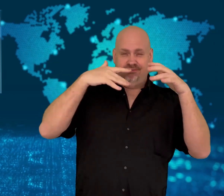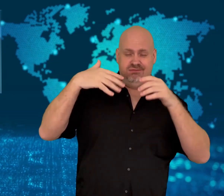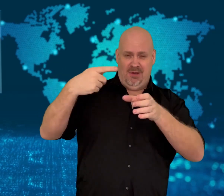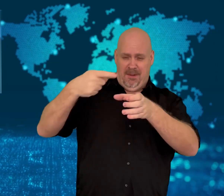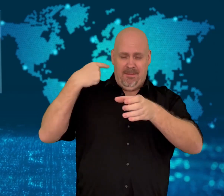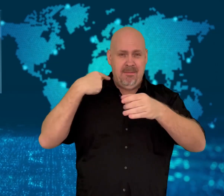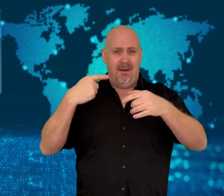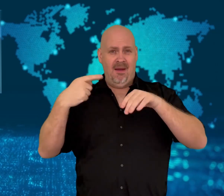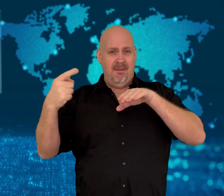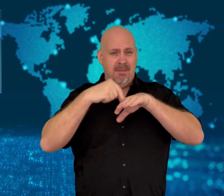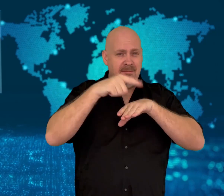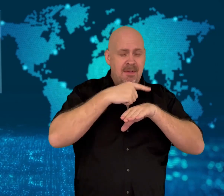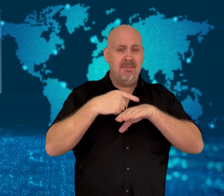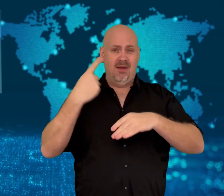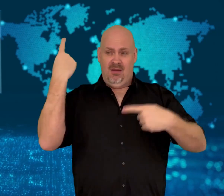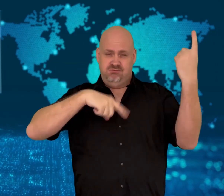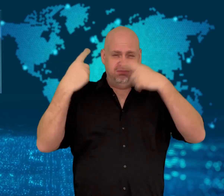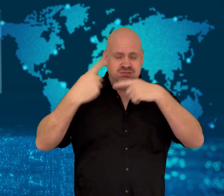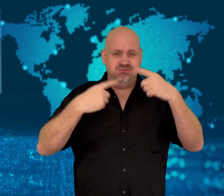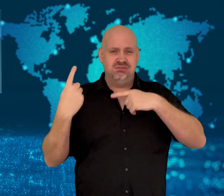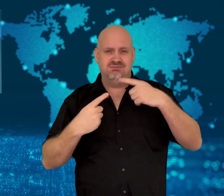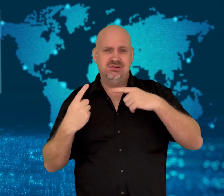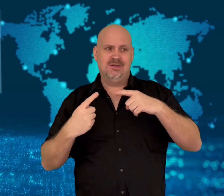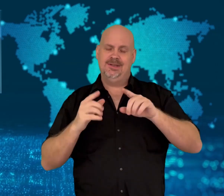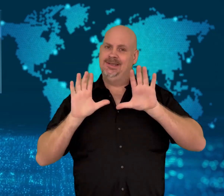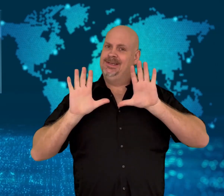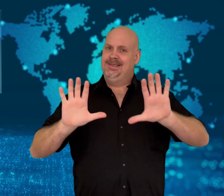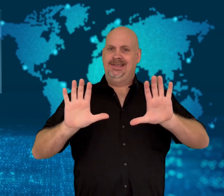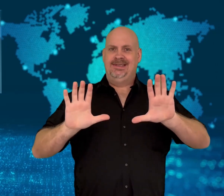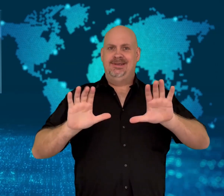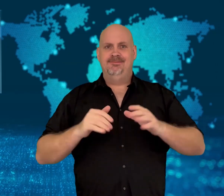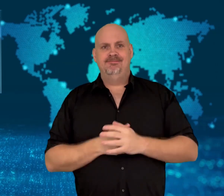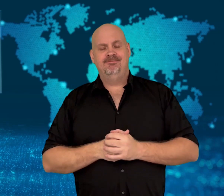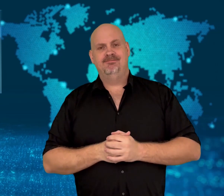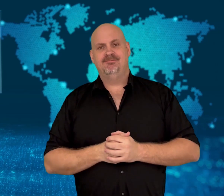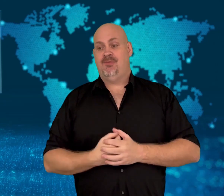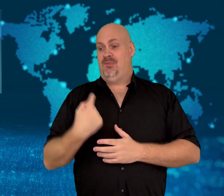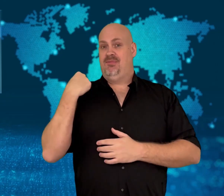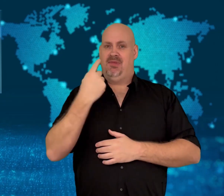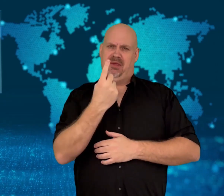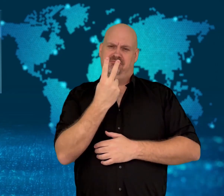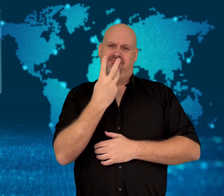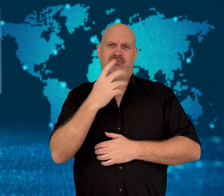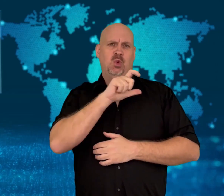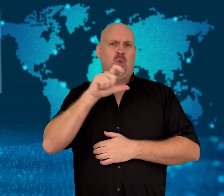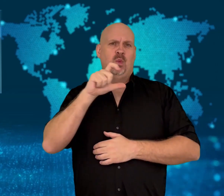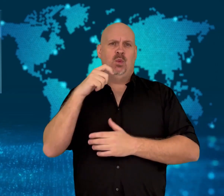Road travel may continue to be hazardous.